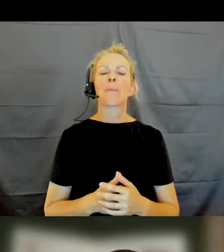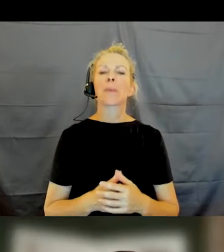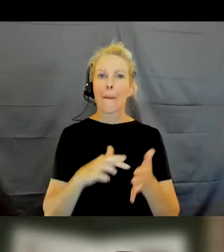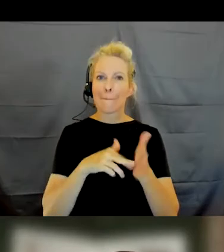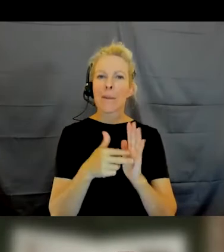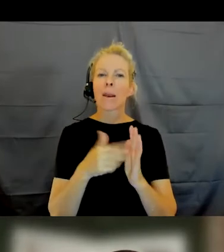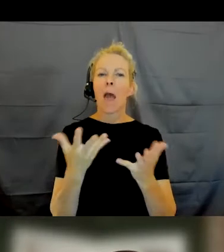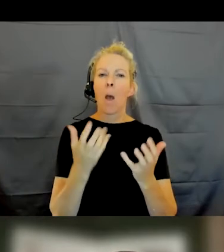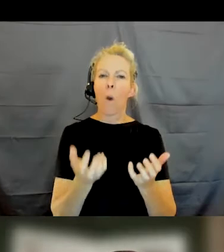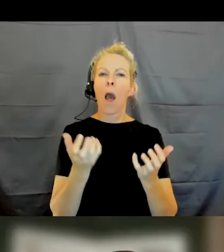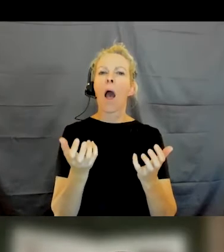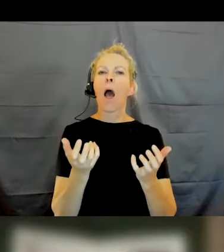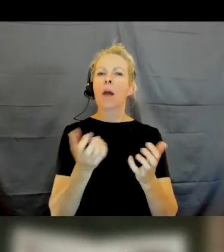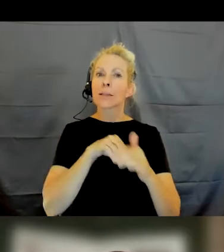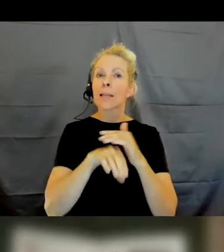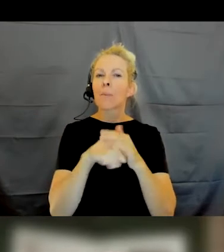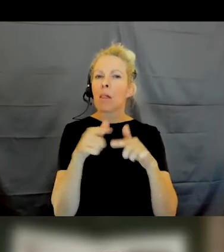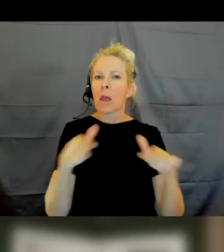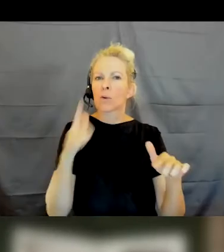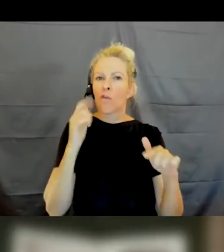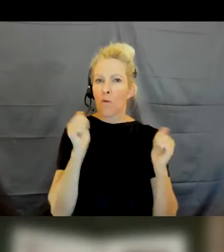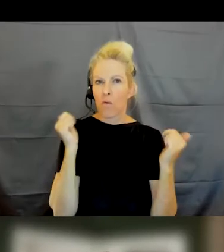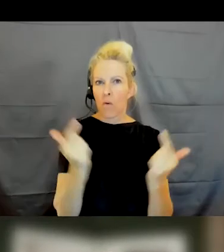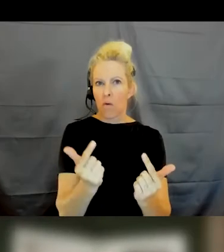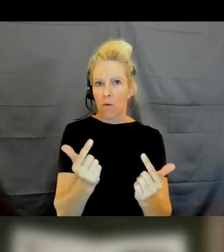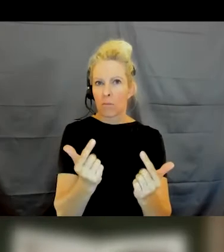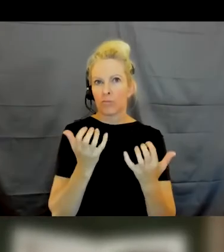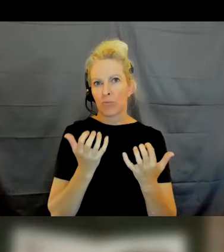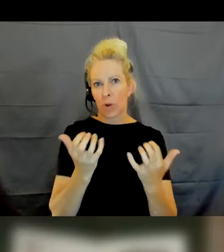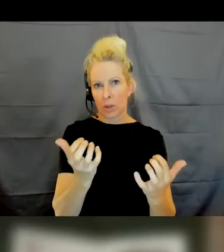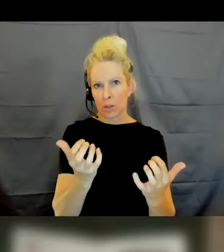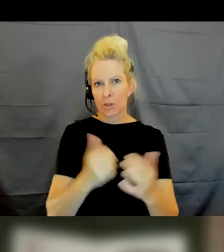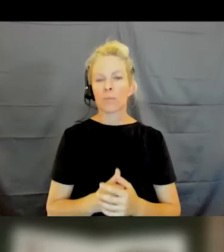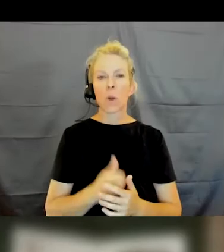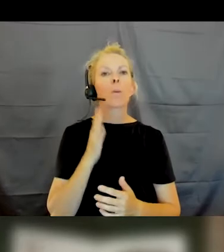relatively common language, hopefully. We will talk through code. That is a given. However,